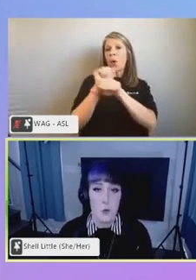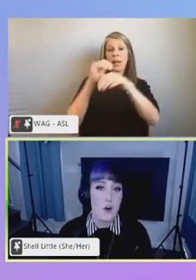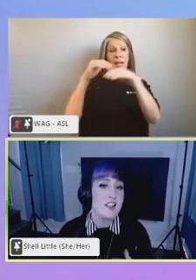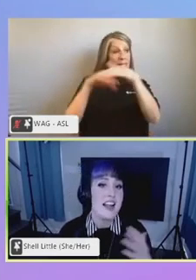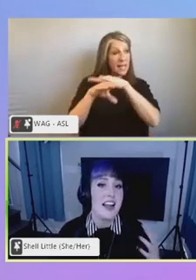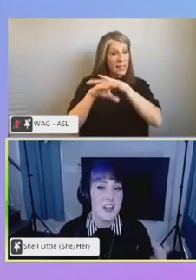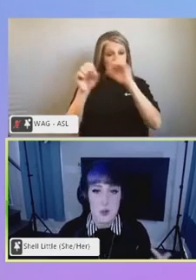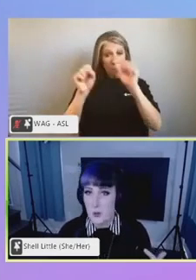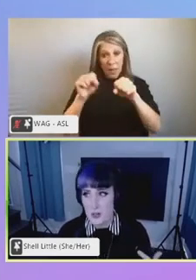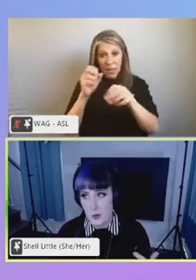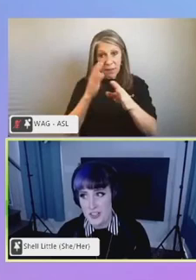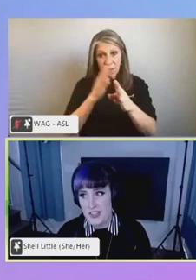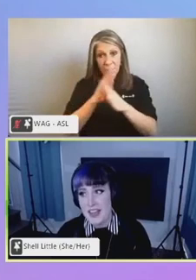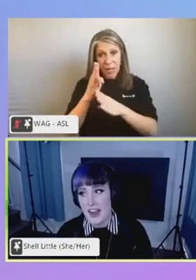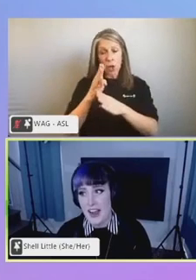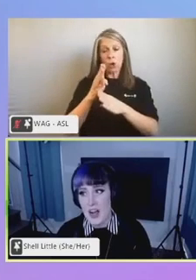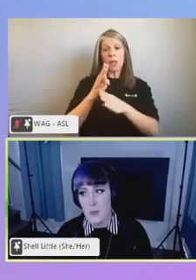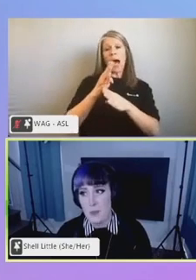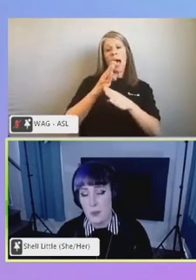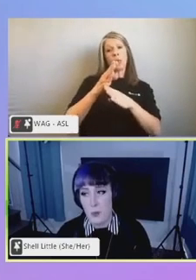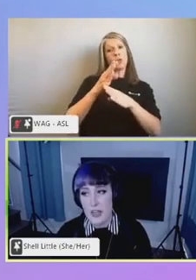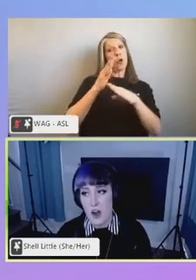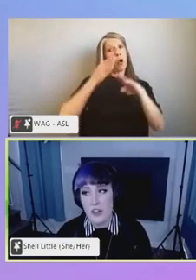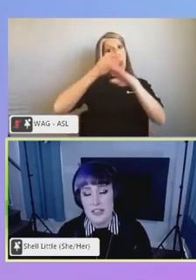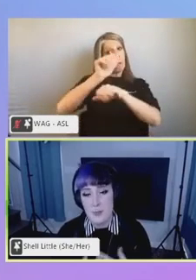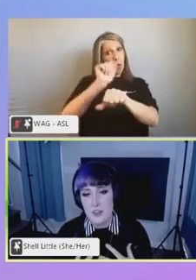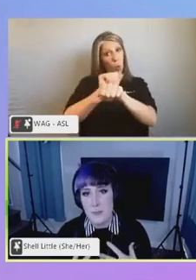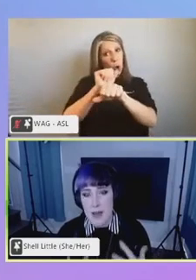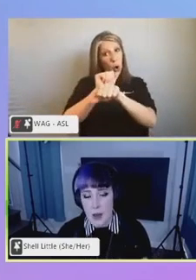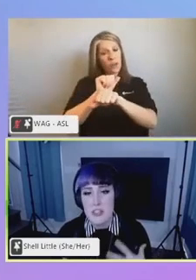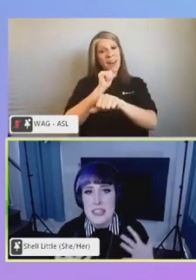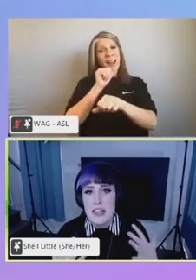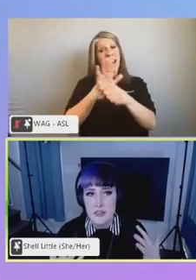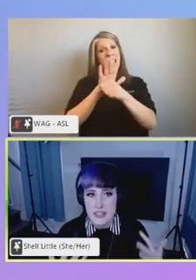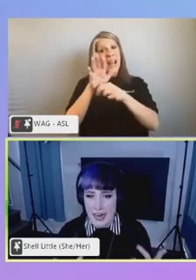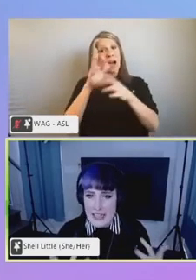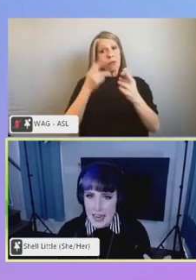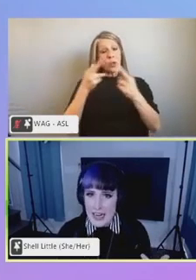like many of you are who work with corporate job for a long time. I worked in the accessibility field and when I